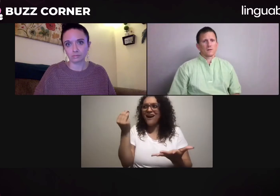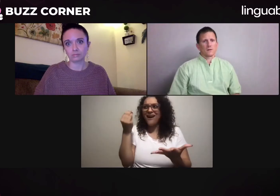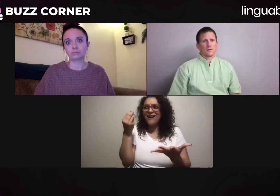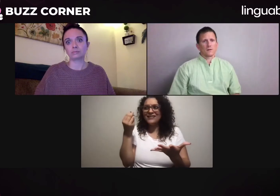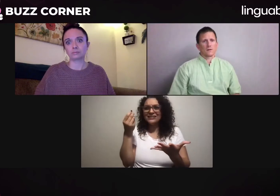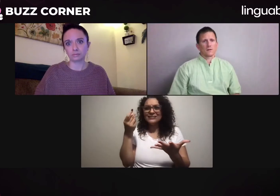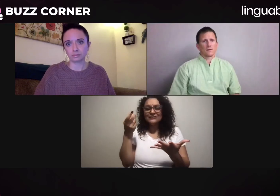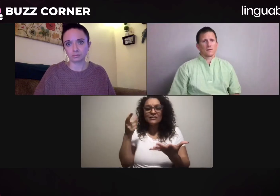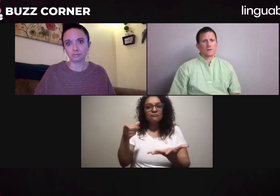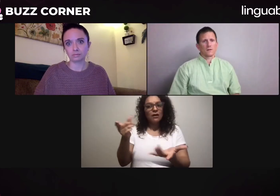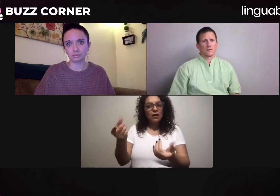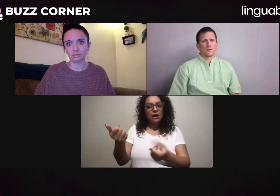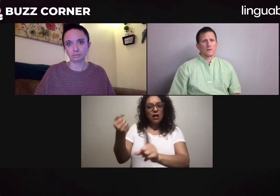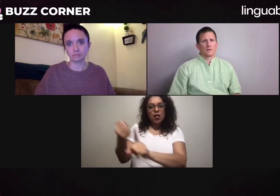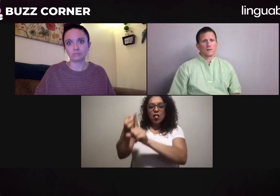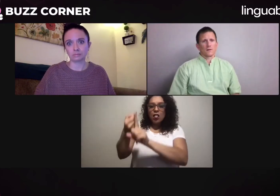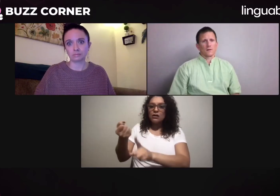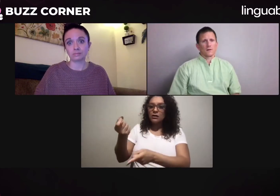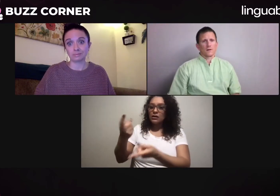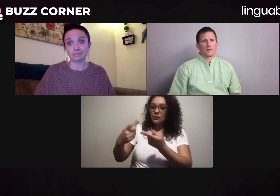and being able to take time off and the freedom of doing that.